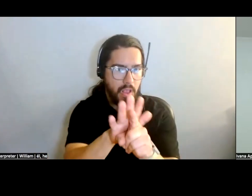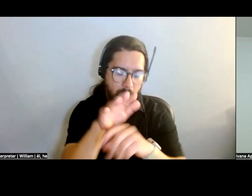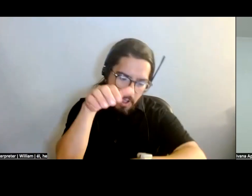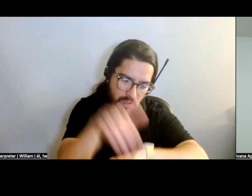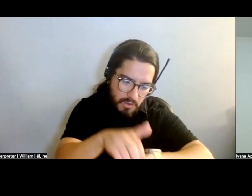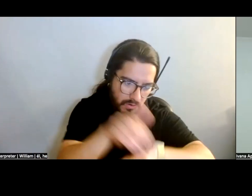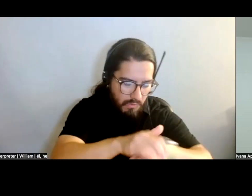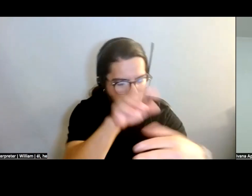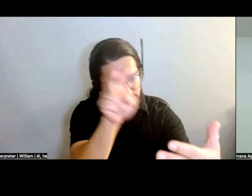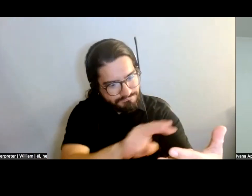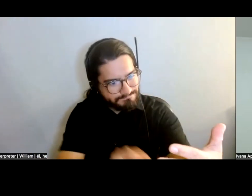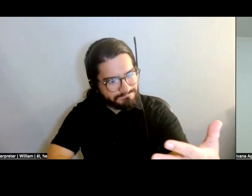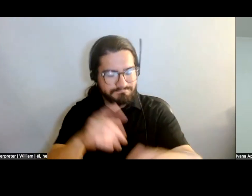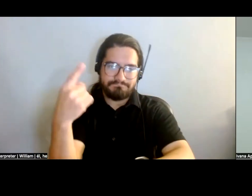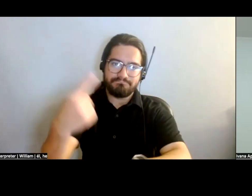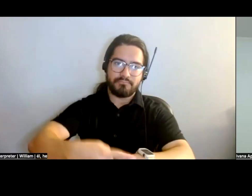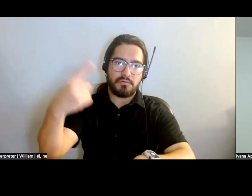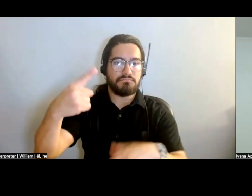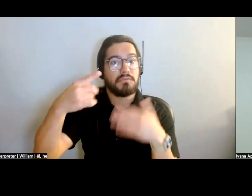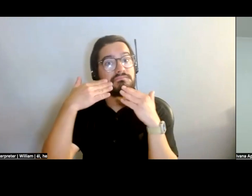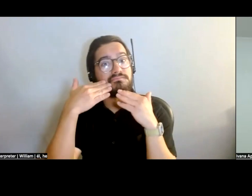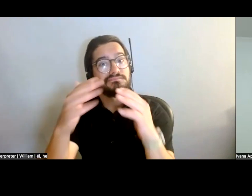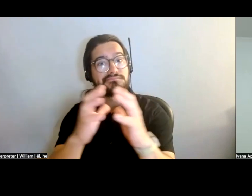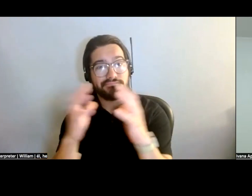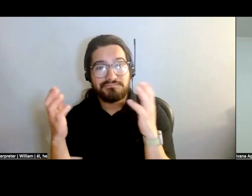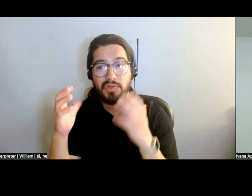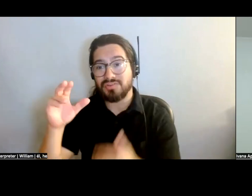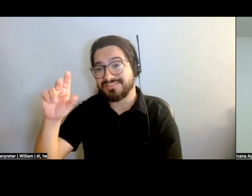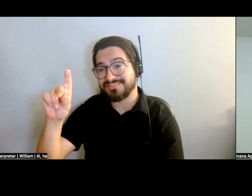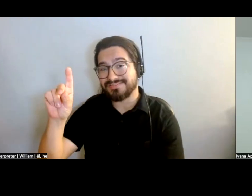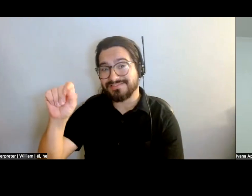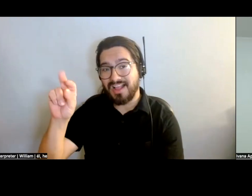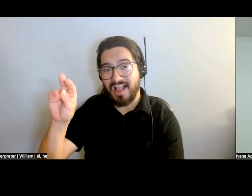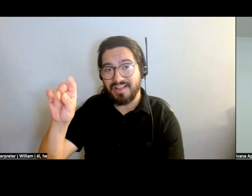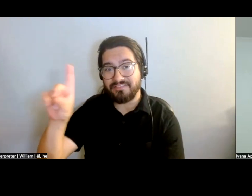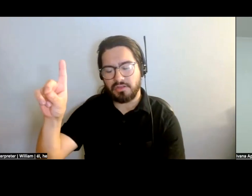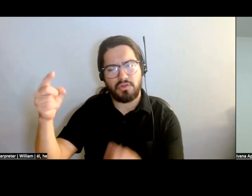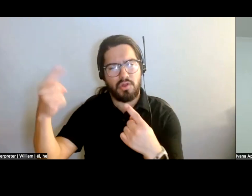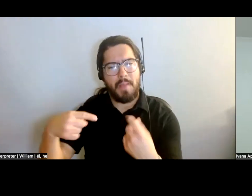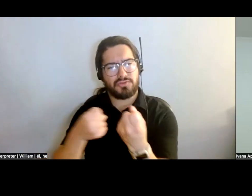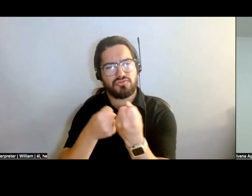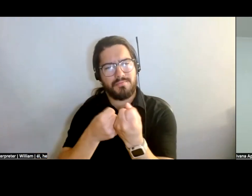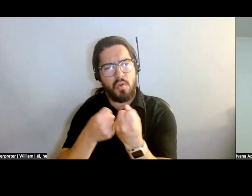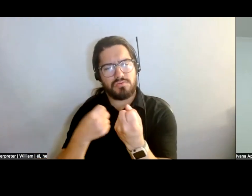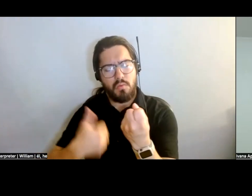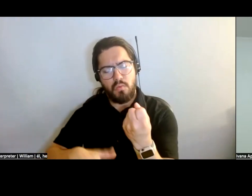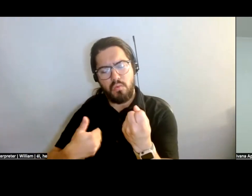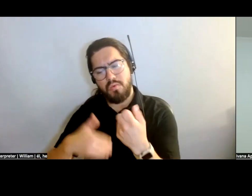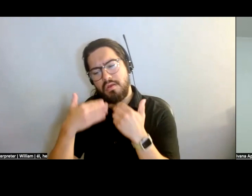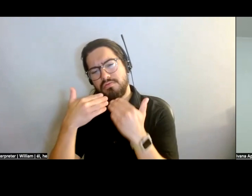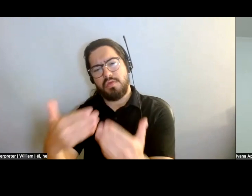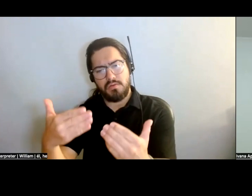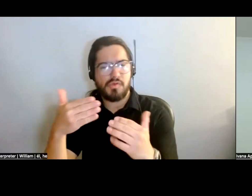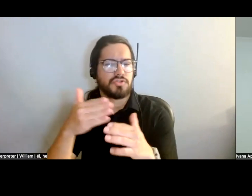And thank you very much, David, for being here with us and sharing with my poet friends.